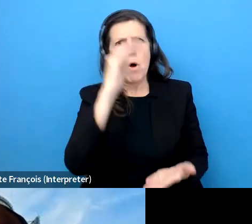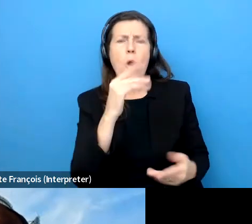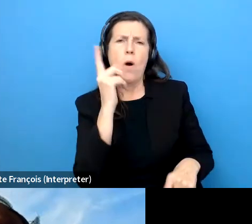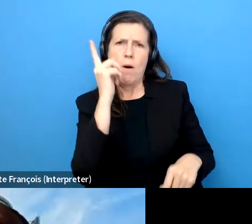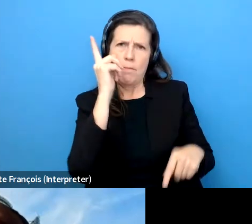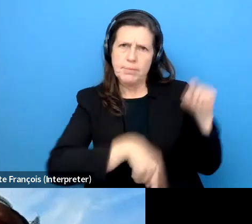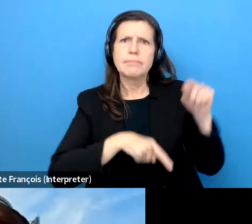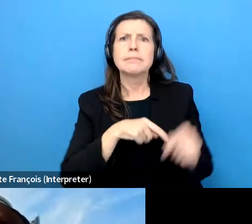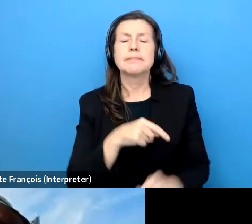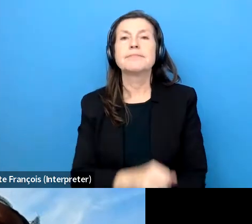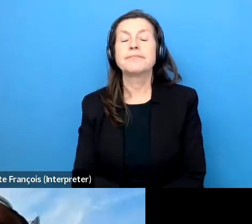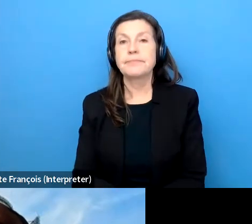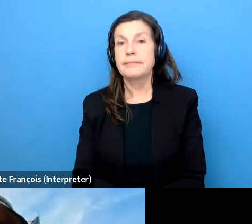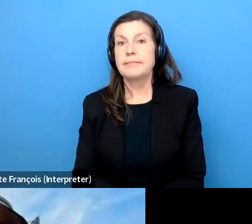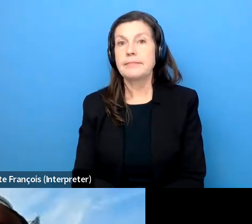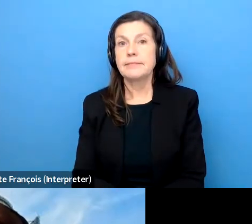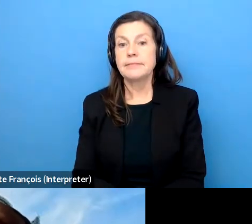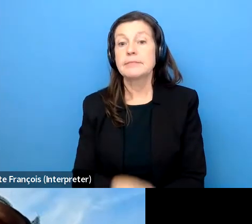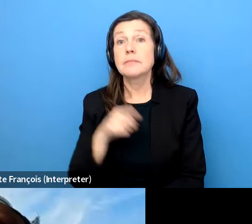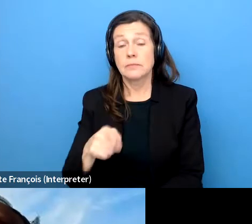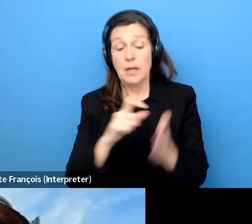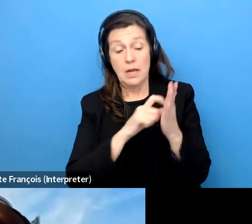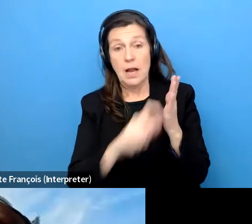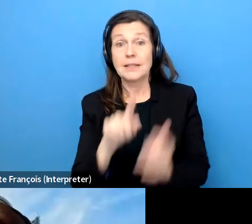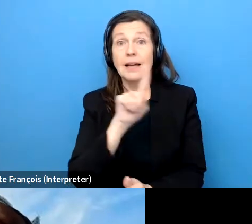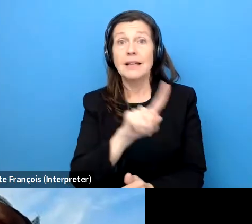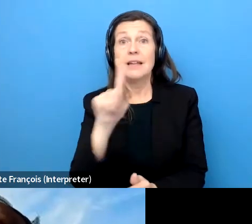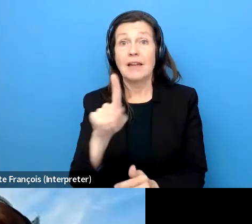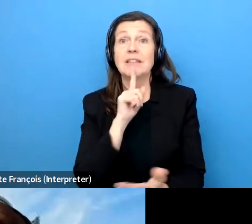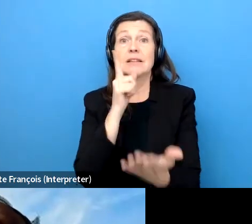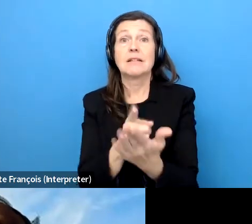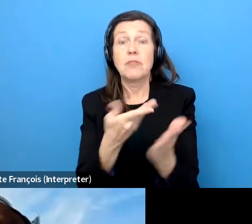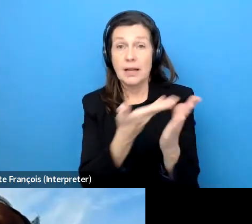In article 11 of the directive, as it was already pointed out,